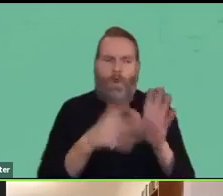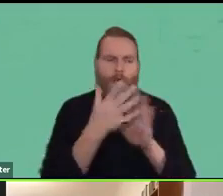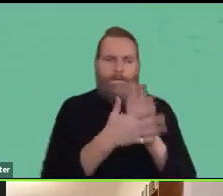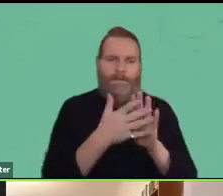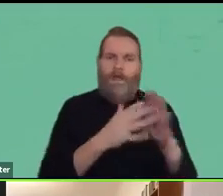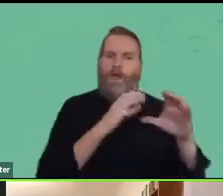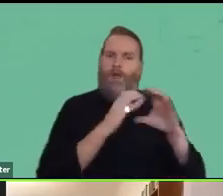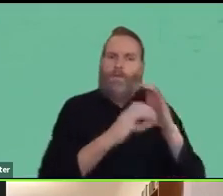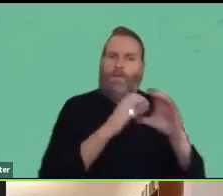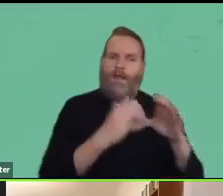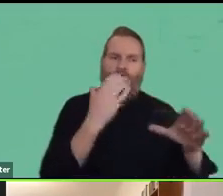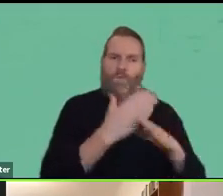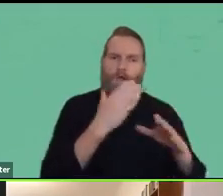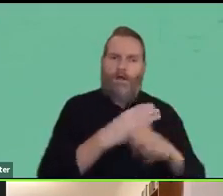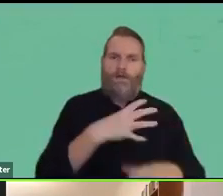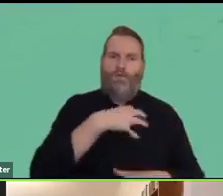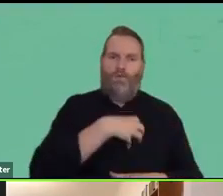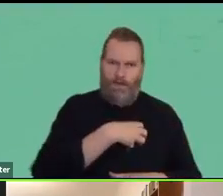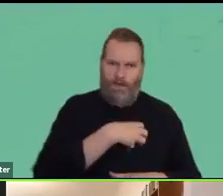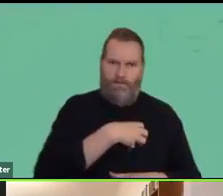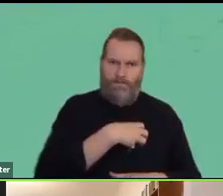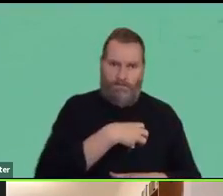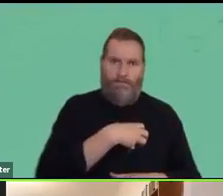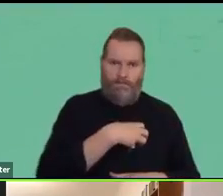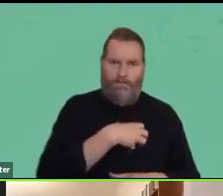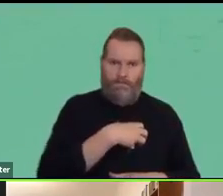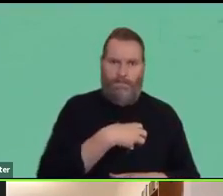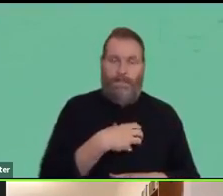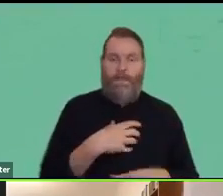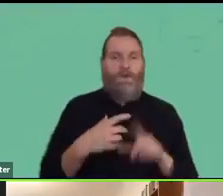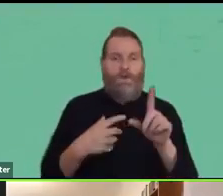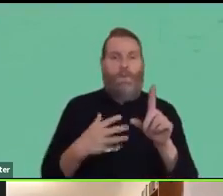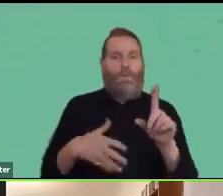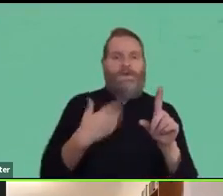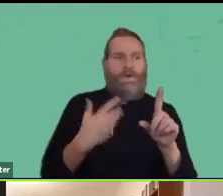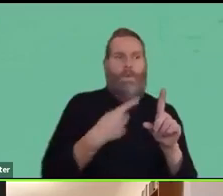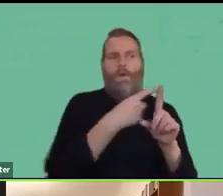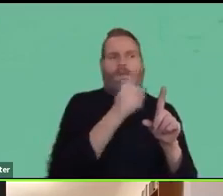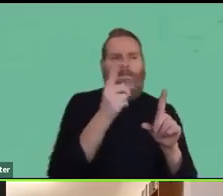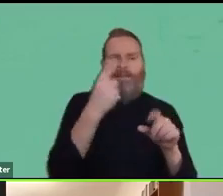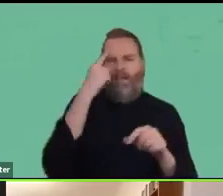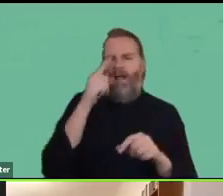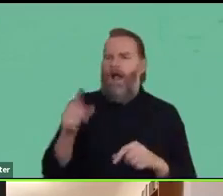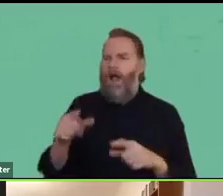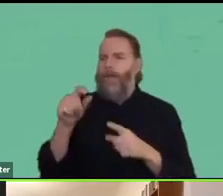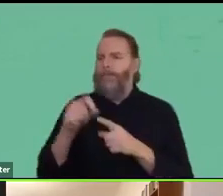civil service and PCS is a softer touch than anyone else so we've got to make sure that we do